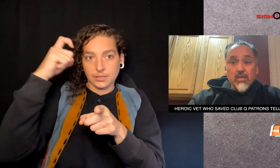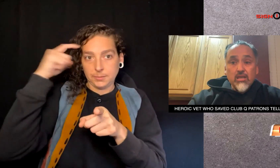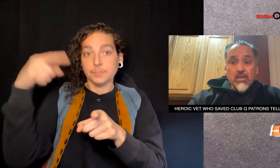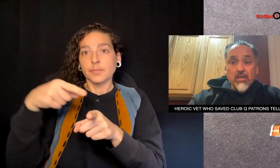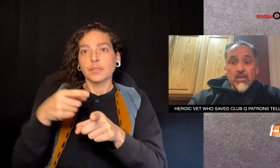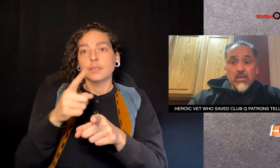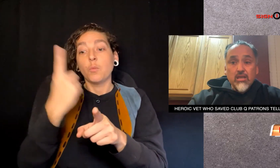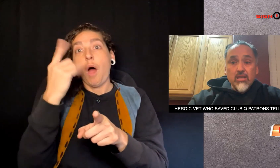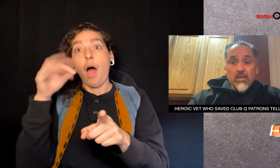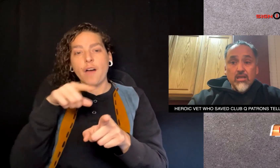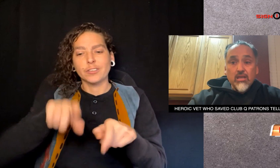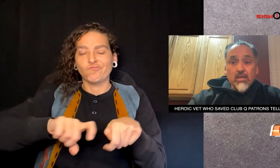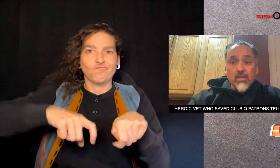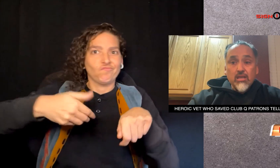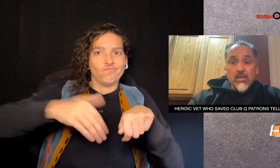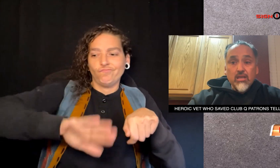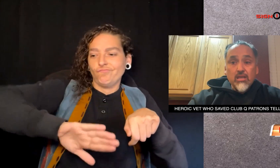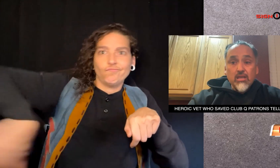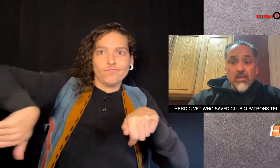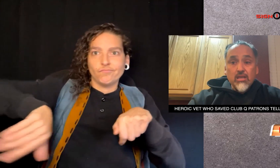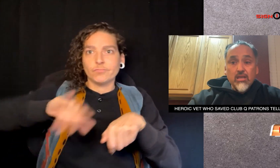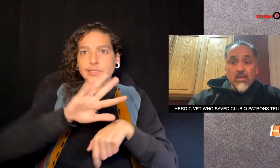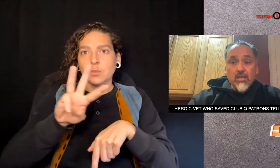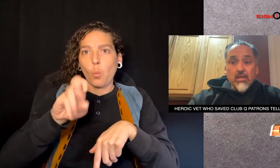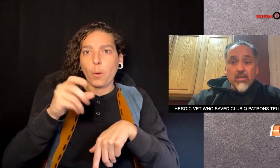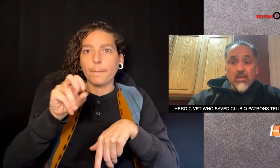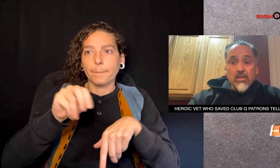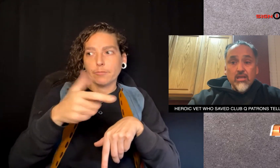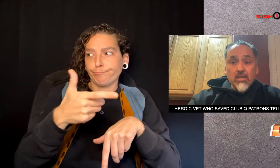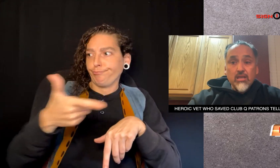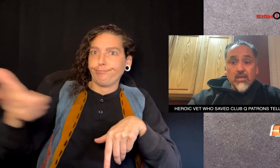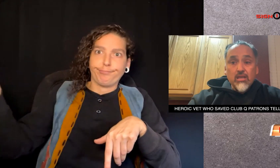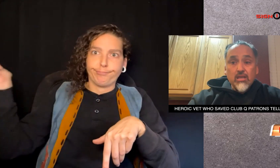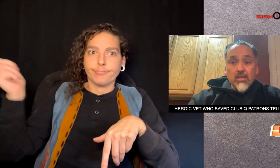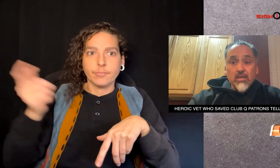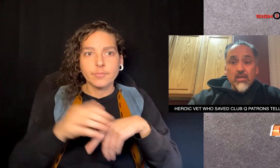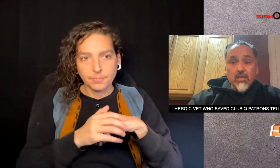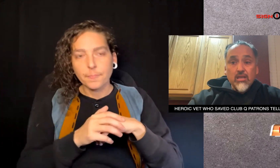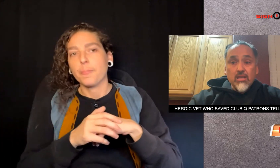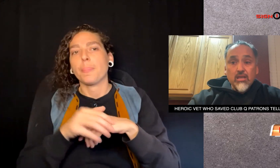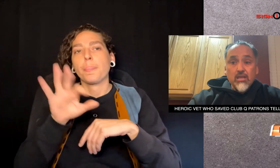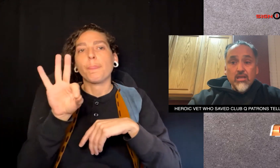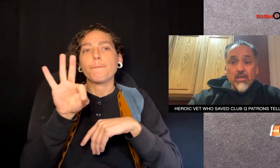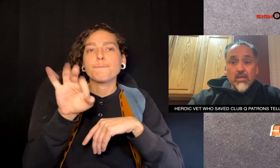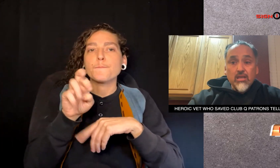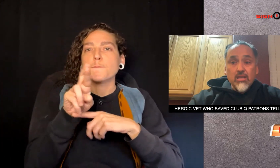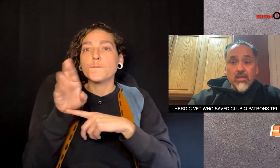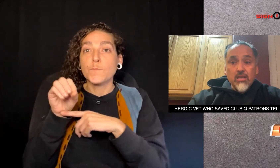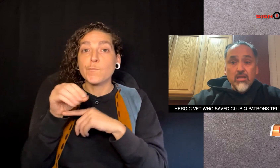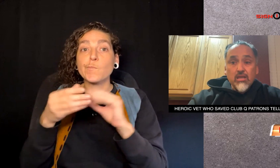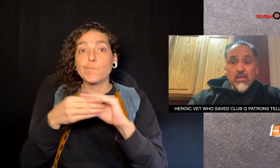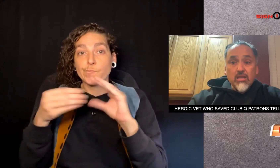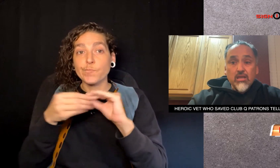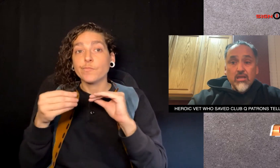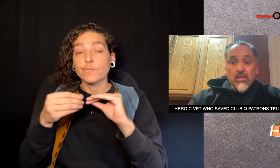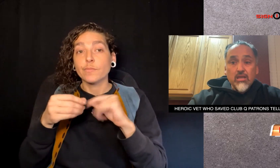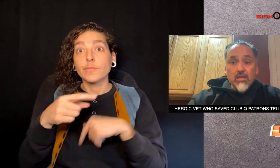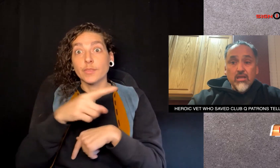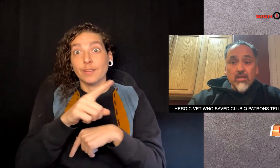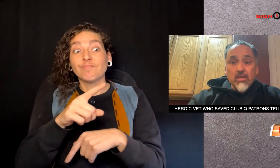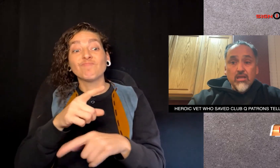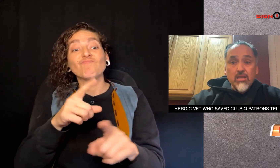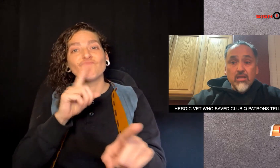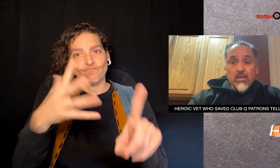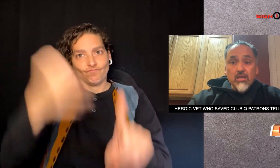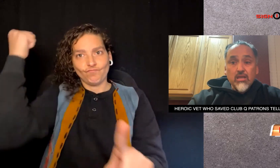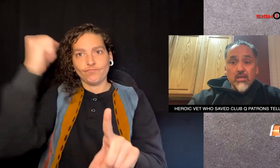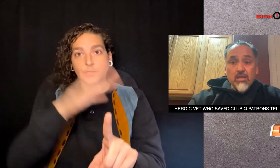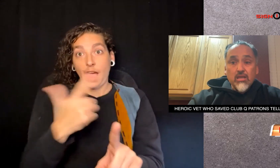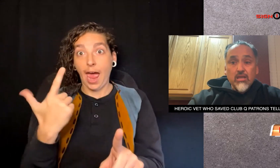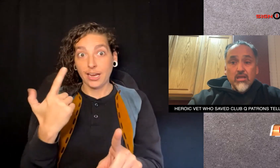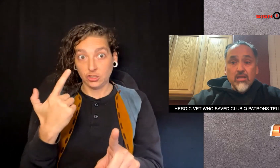and one pushed away the weapon Fierro says he took the shooter's handgun and hit him